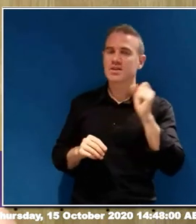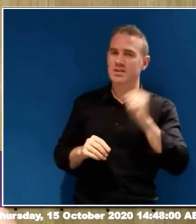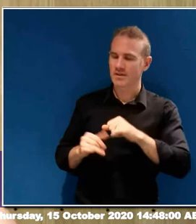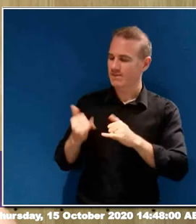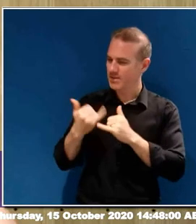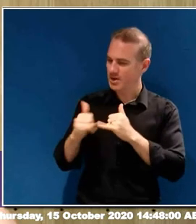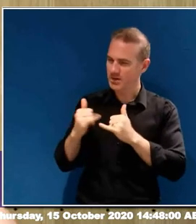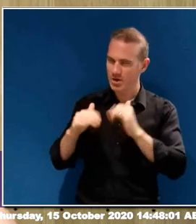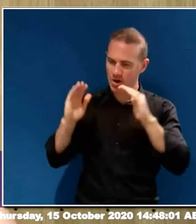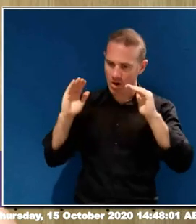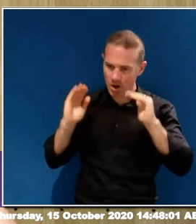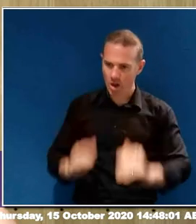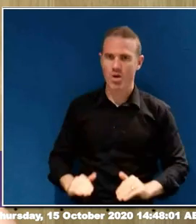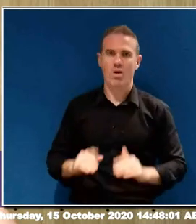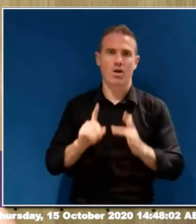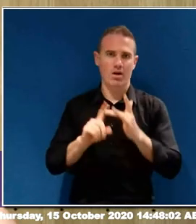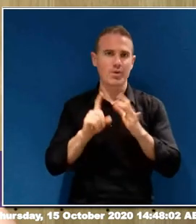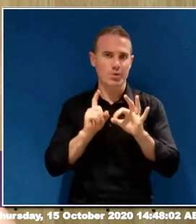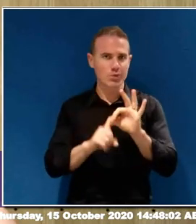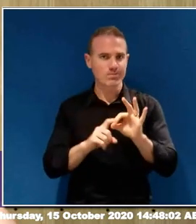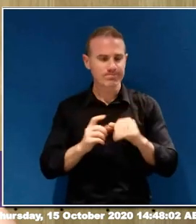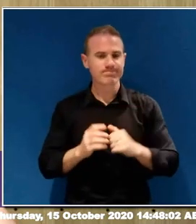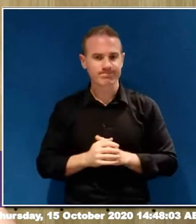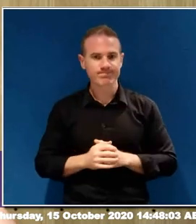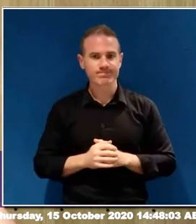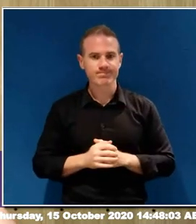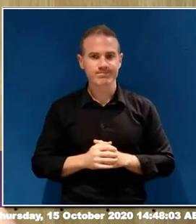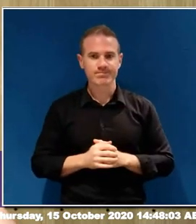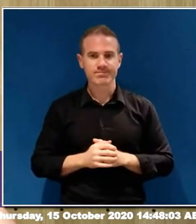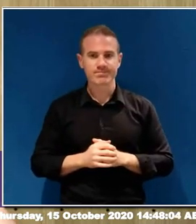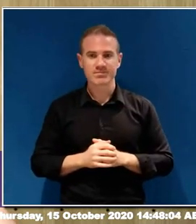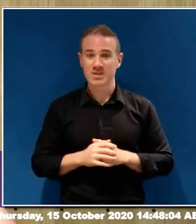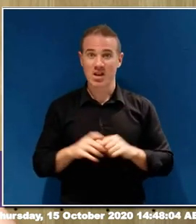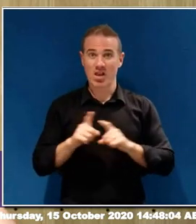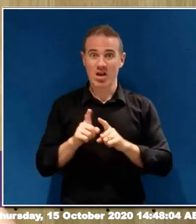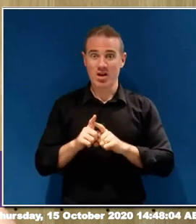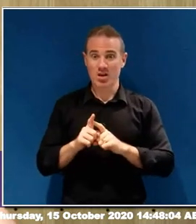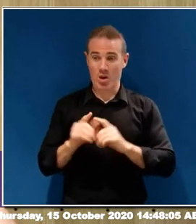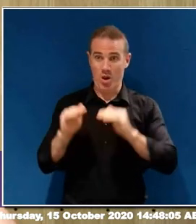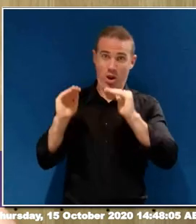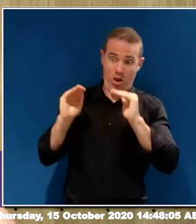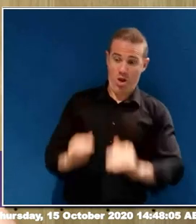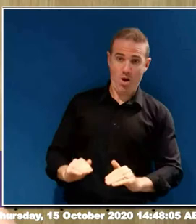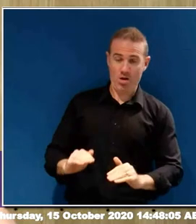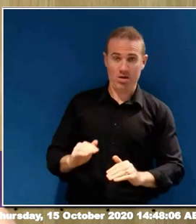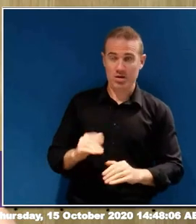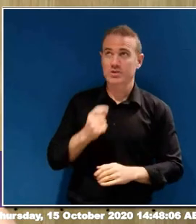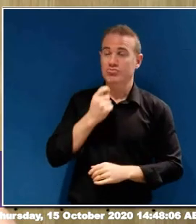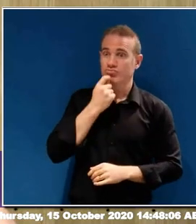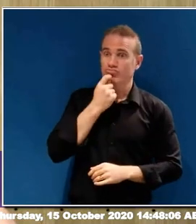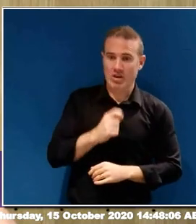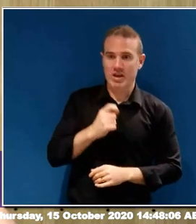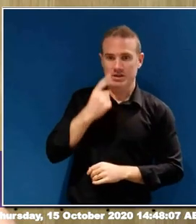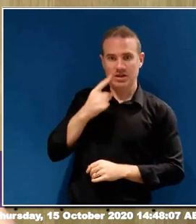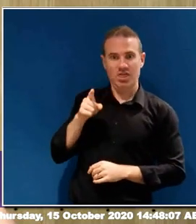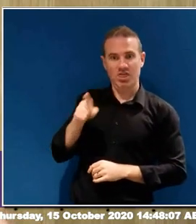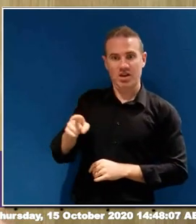Low, like you don't come across that low very often. Like, 60 - Six-zero? MS HAYTHORPE: Yes. Is that what it was in this case?